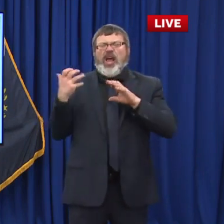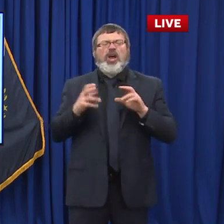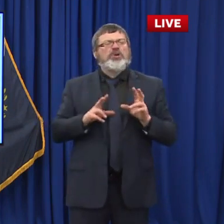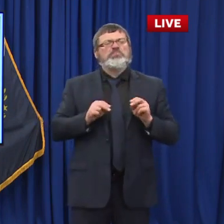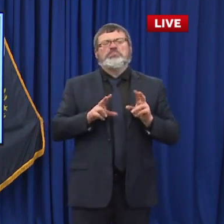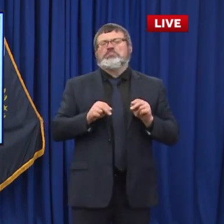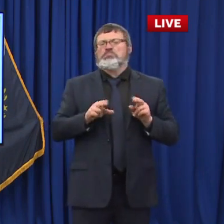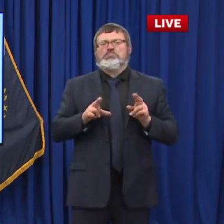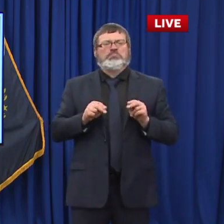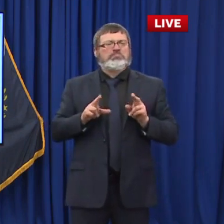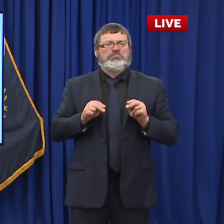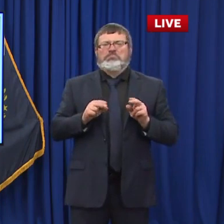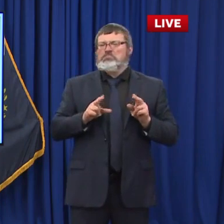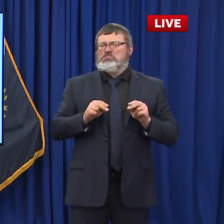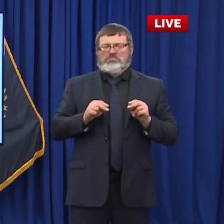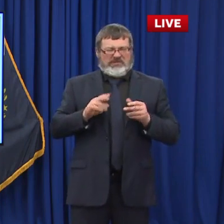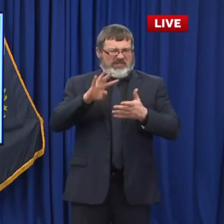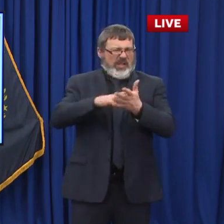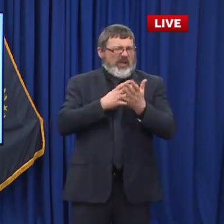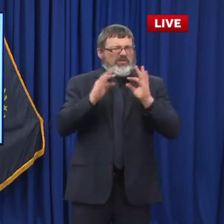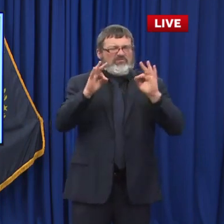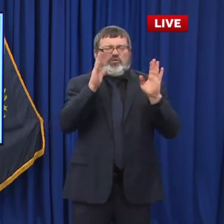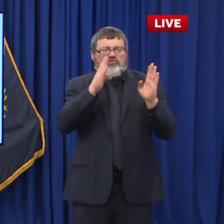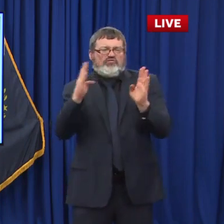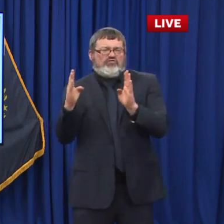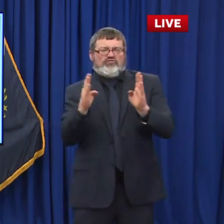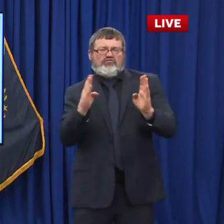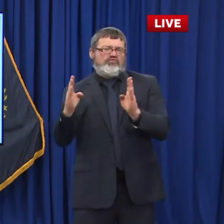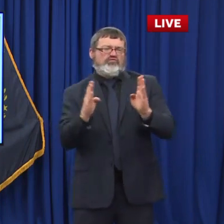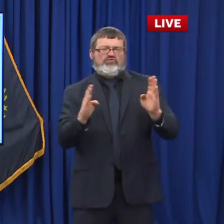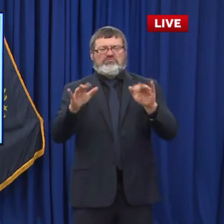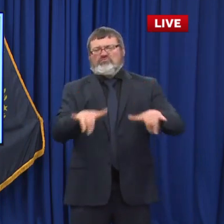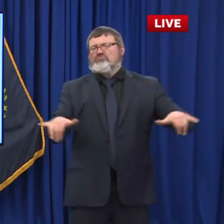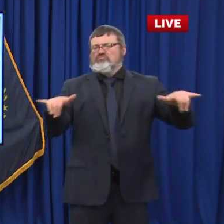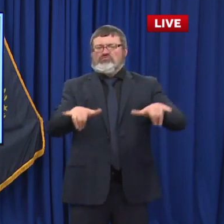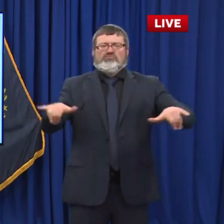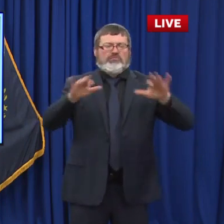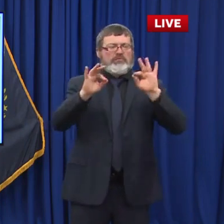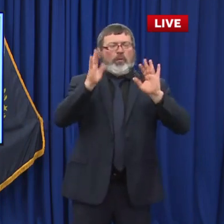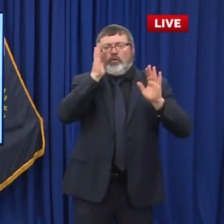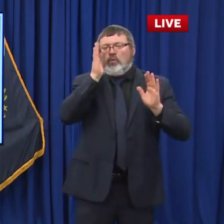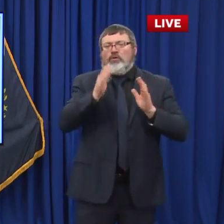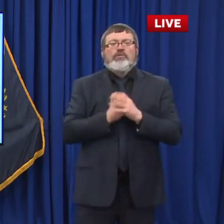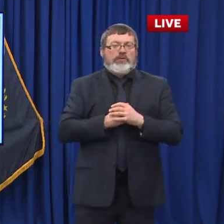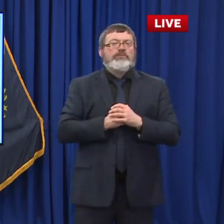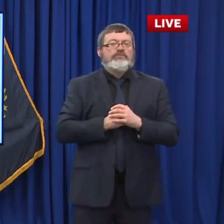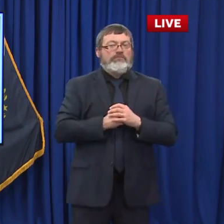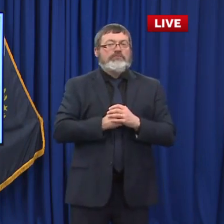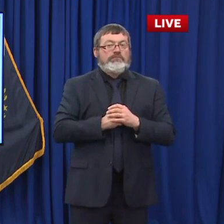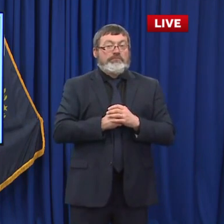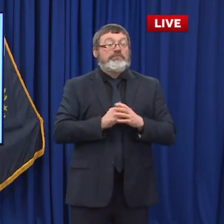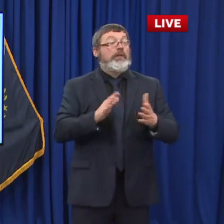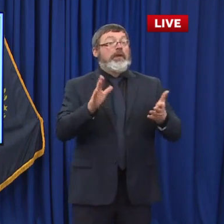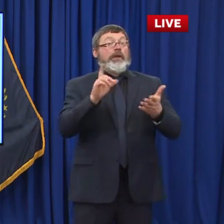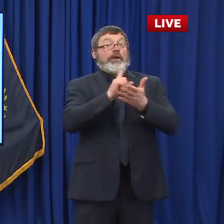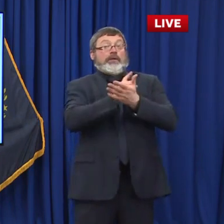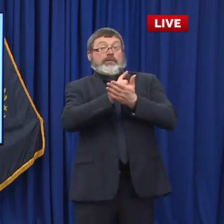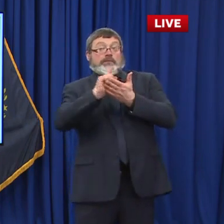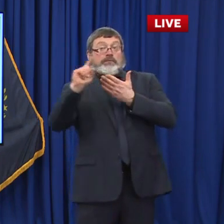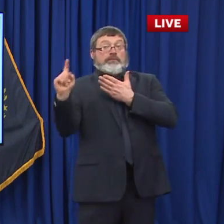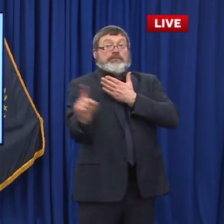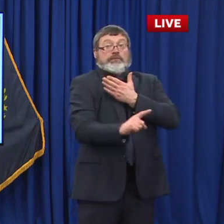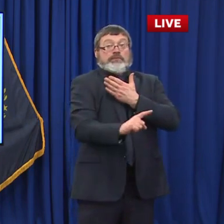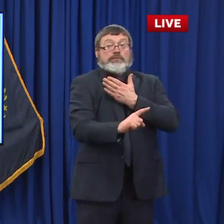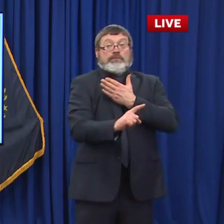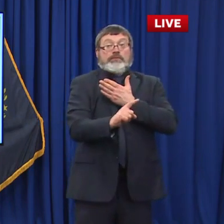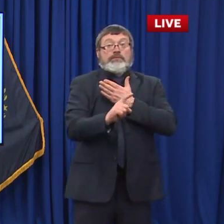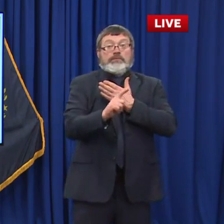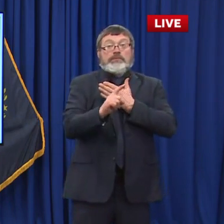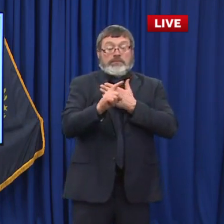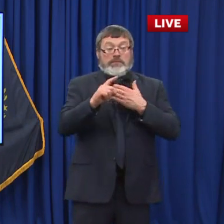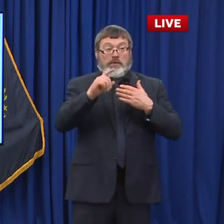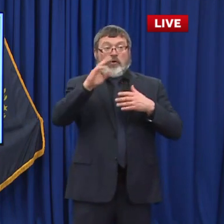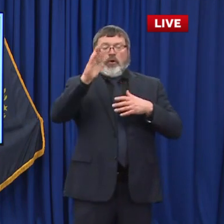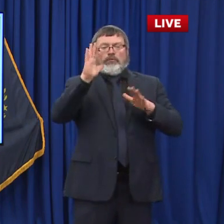WE DID NOT LET THE STORM INTERFERE WITH THE VACCINE DELIVERY SYSTEM FOR THE STATE AND FOR OUR CITIZENS.